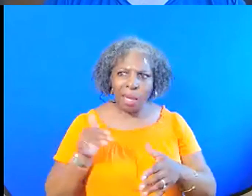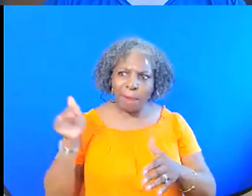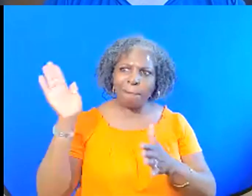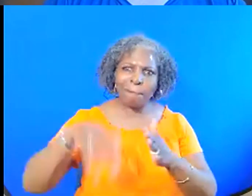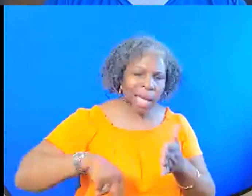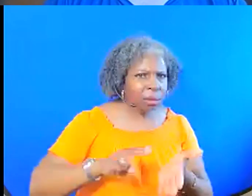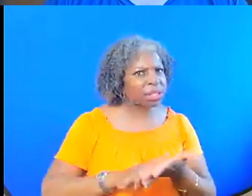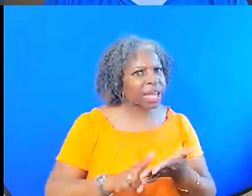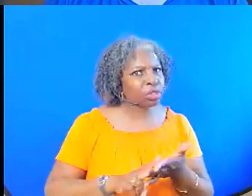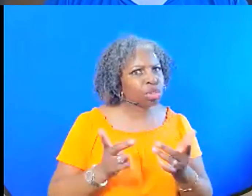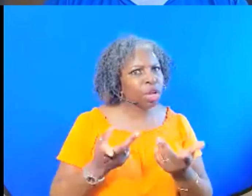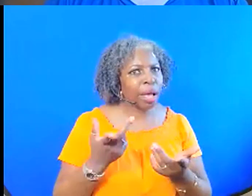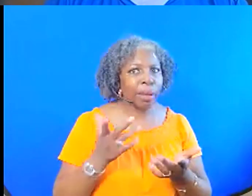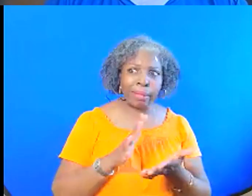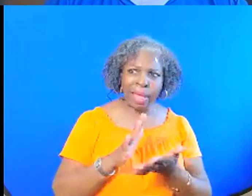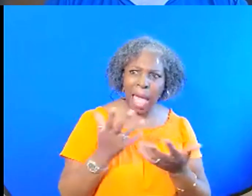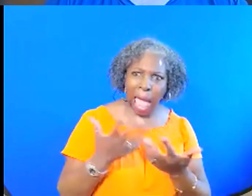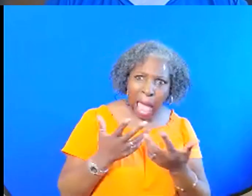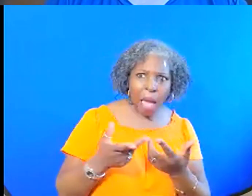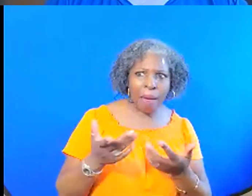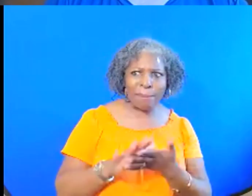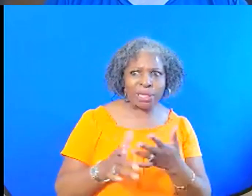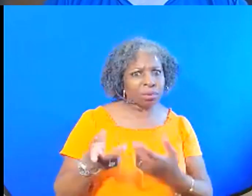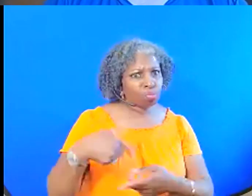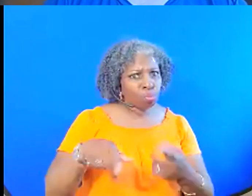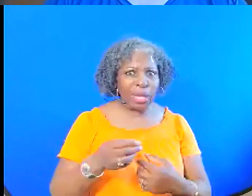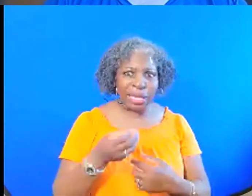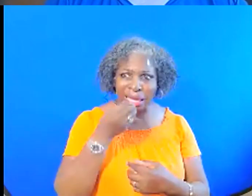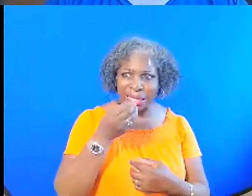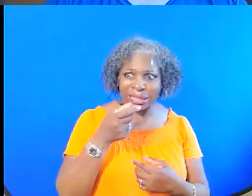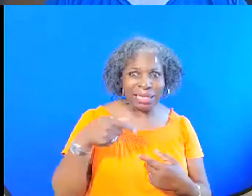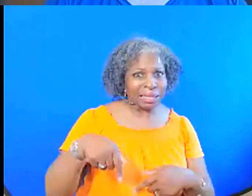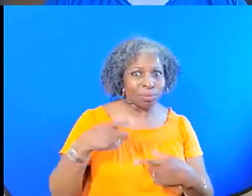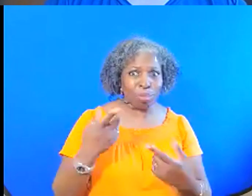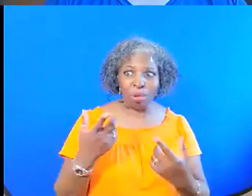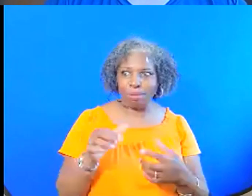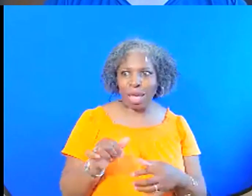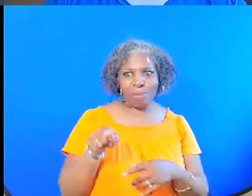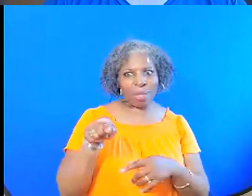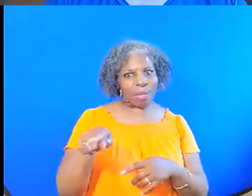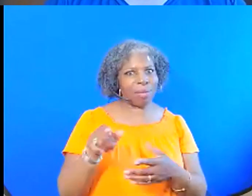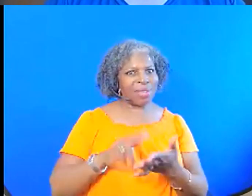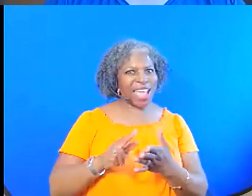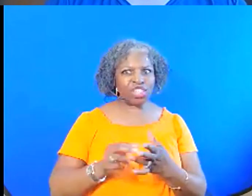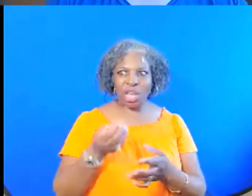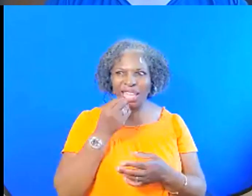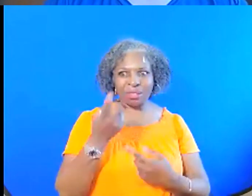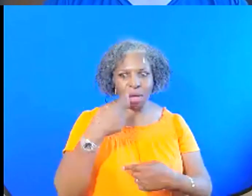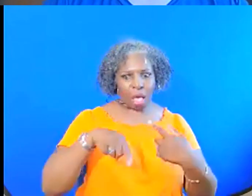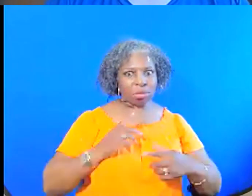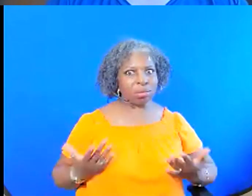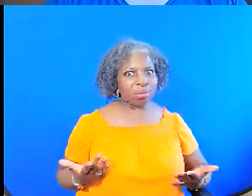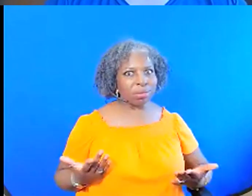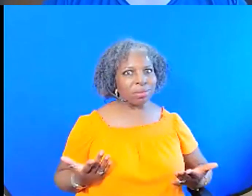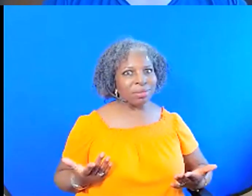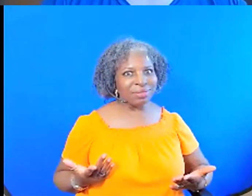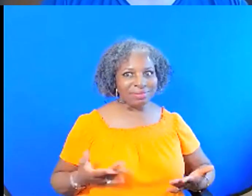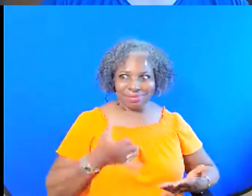we eat it, and maybe it eats us as well. And yeah. >> CÍARAN: I want to I want to make